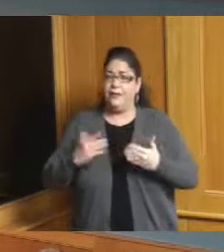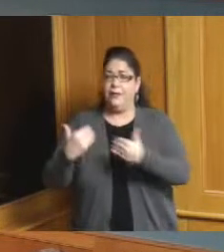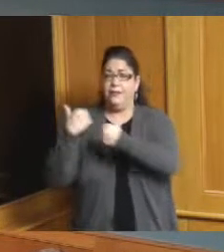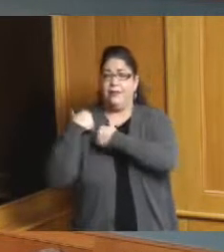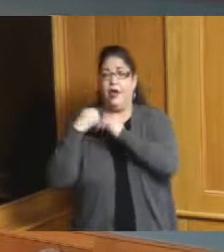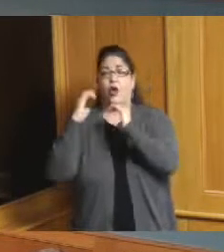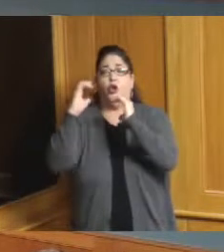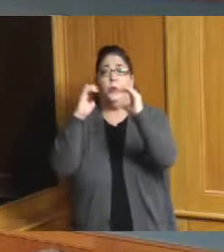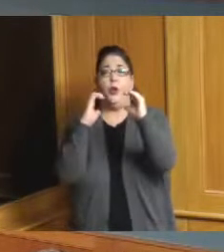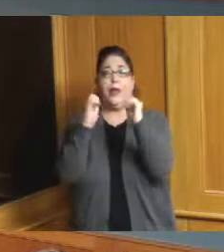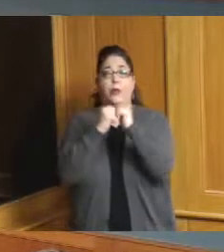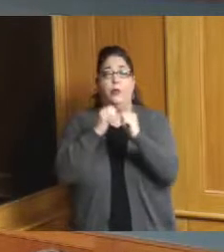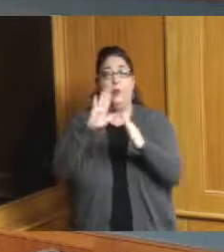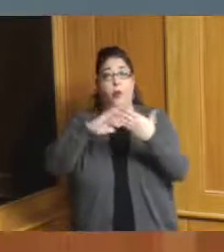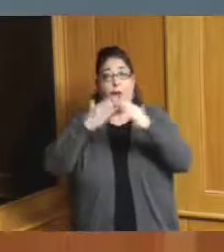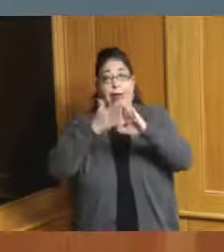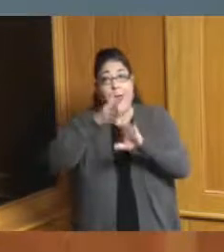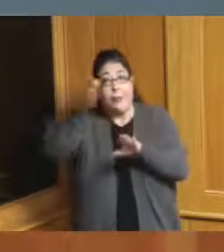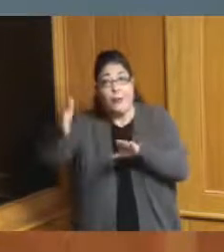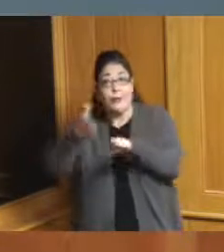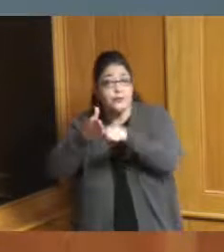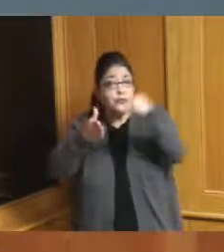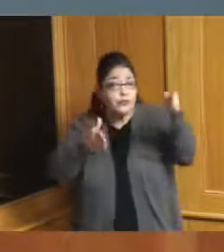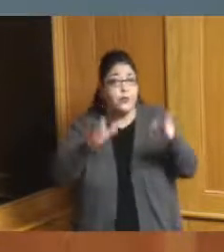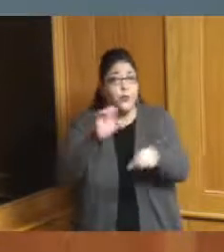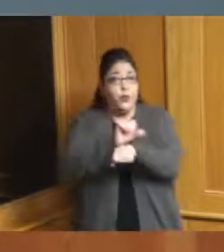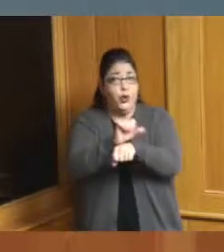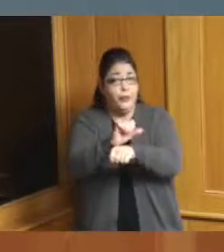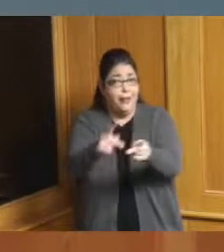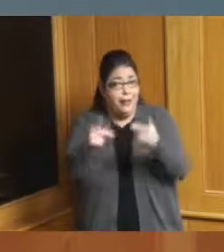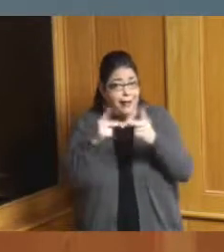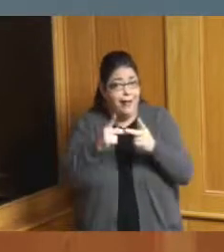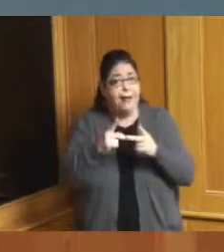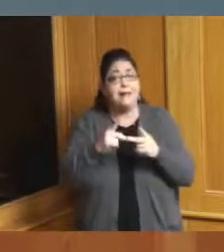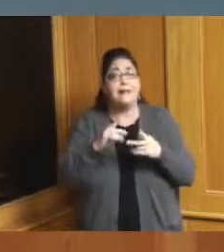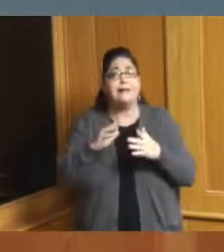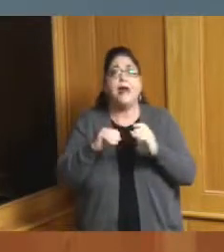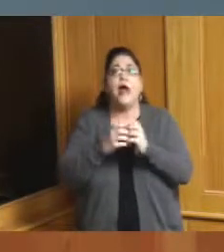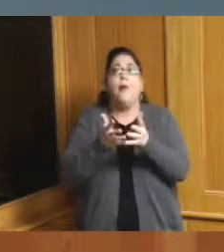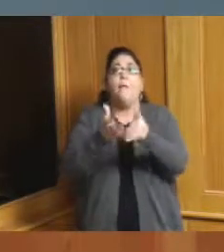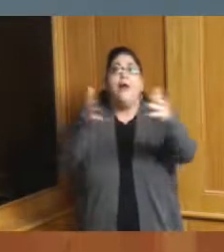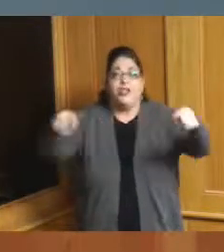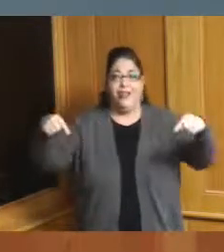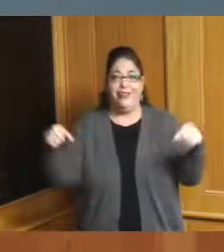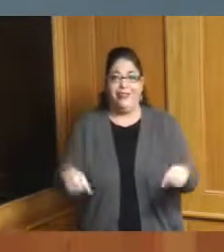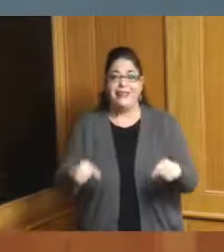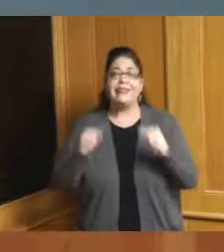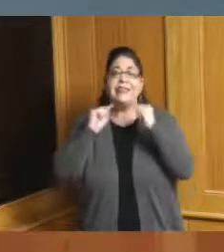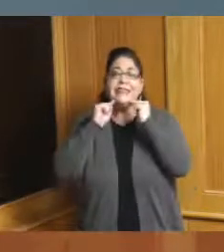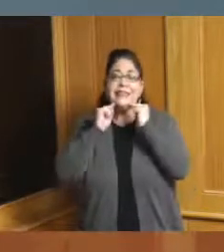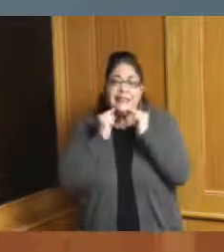to your neighbors your friends where you work about how much of an emergency this is so although